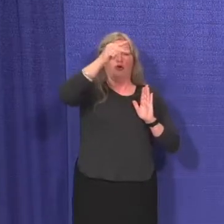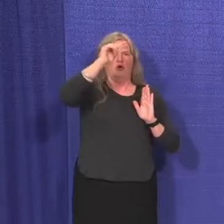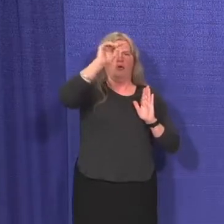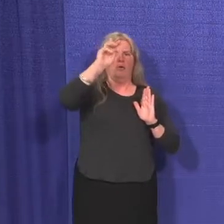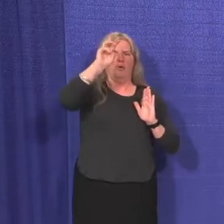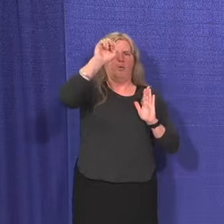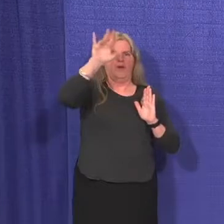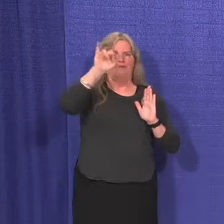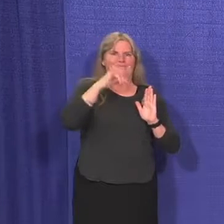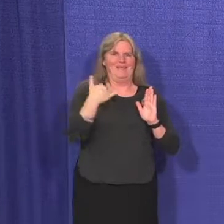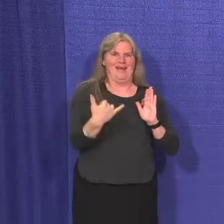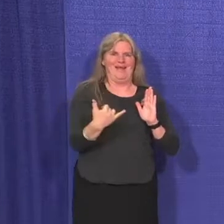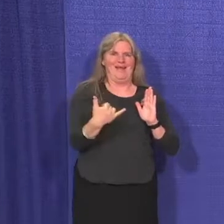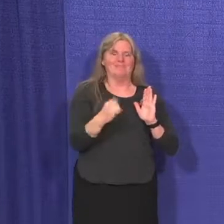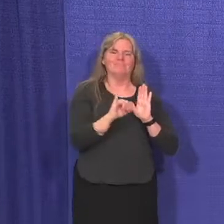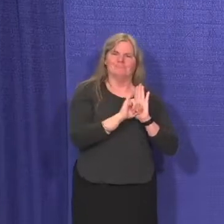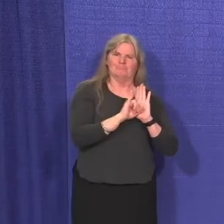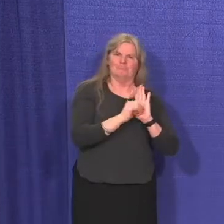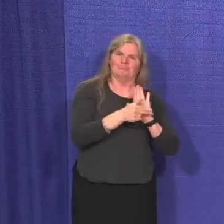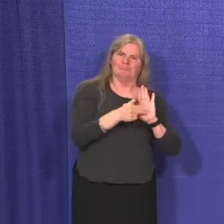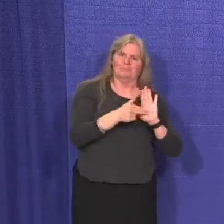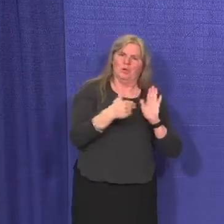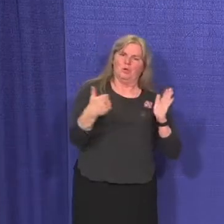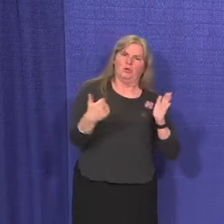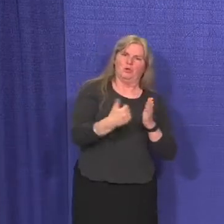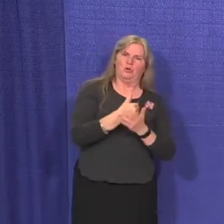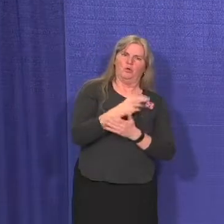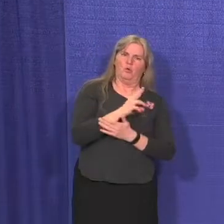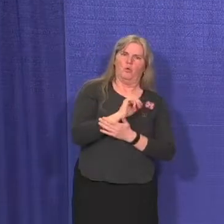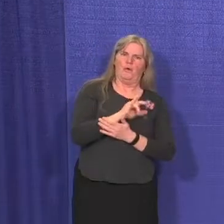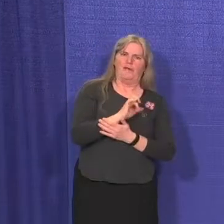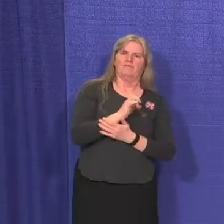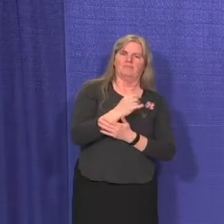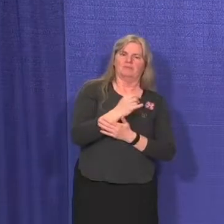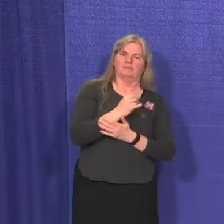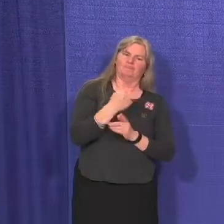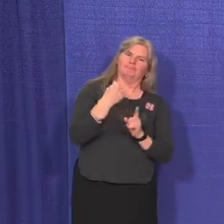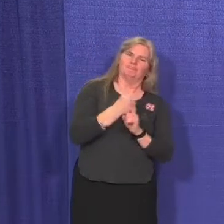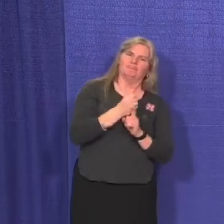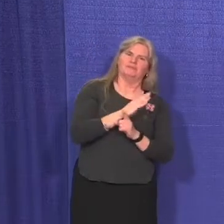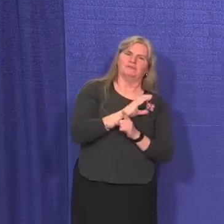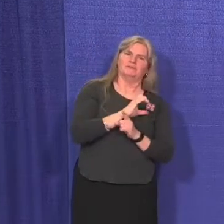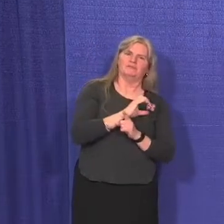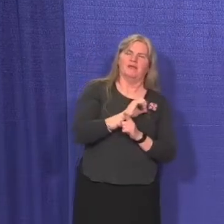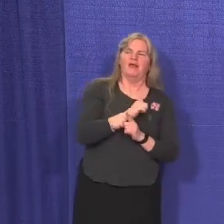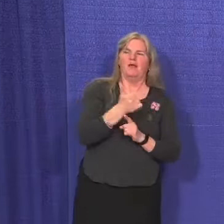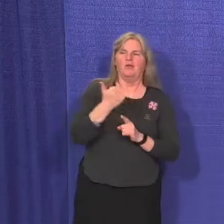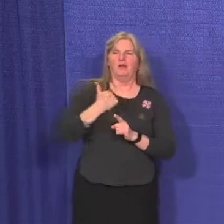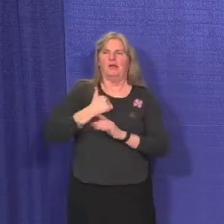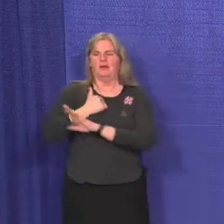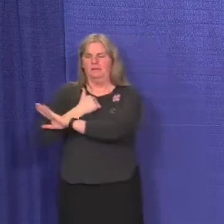Yukoners. Our procedures being delayed?